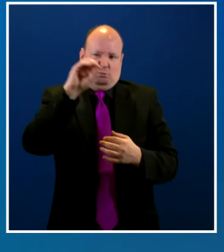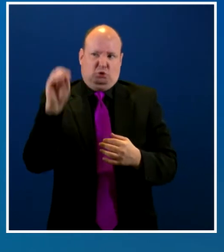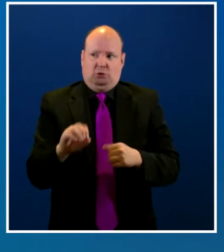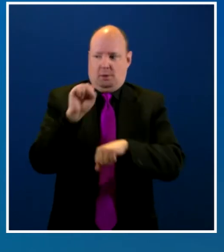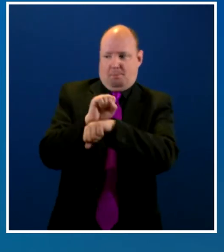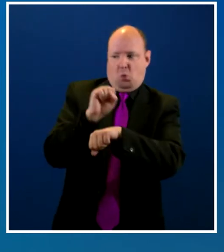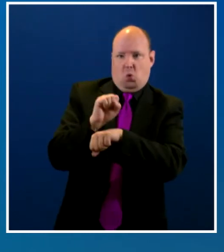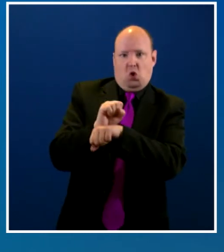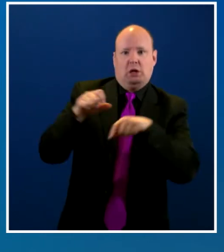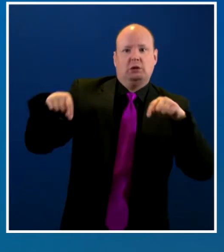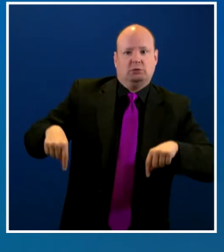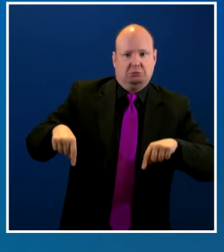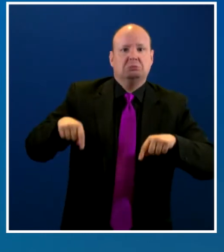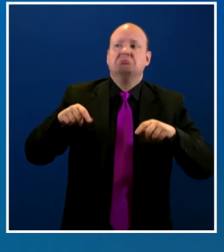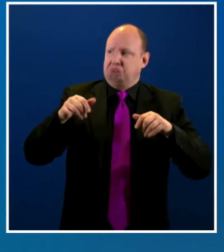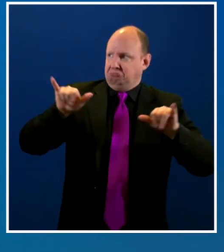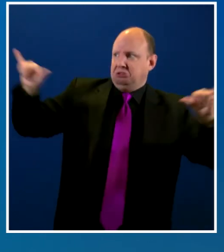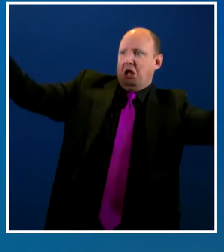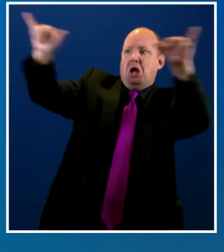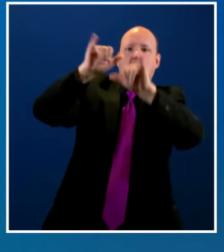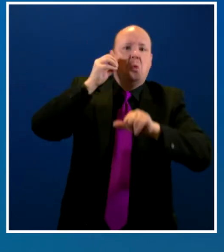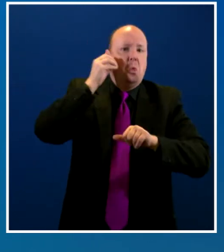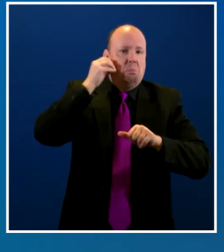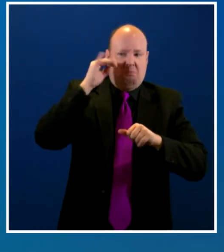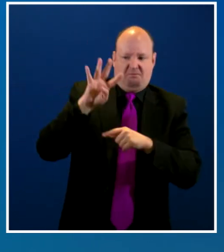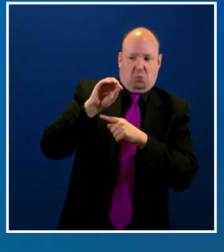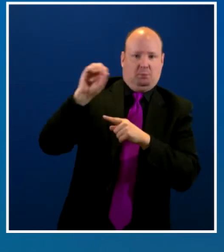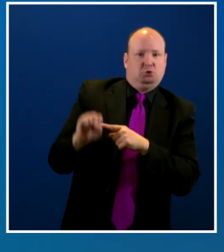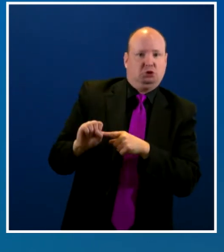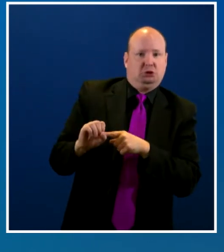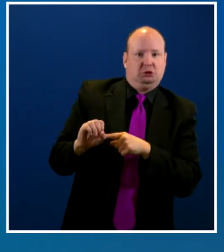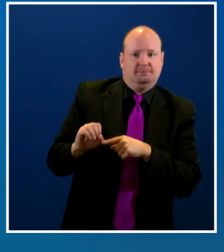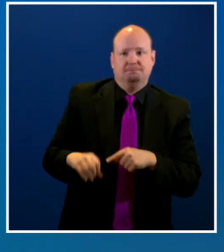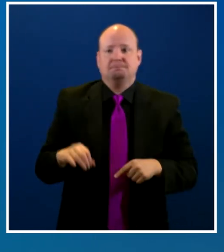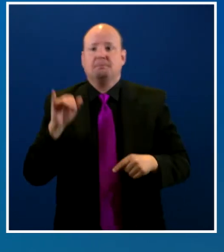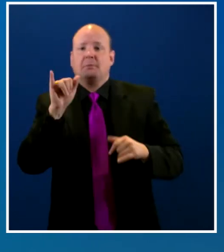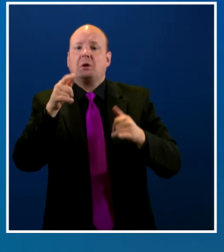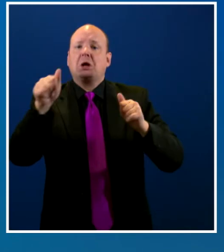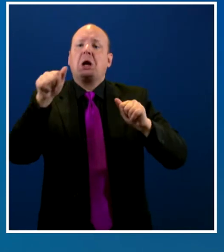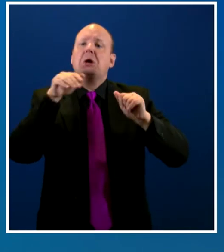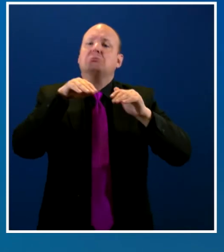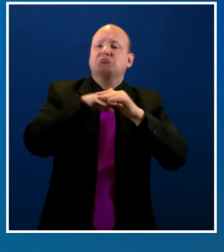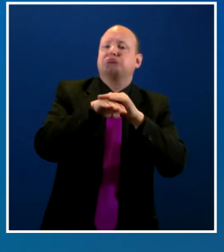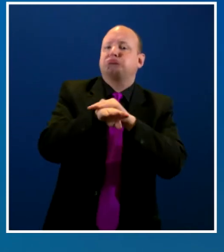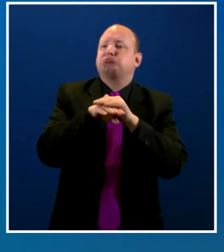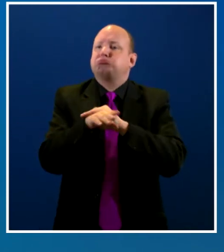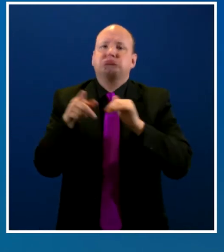home, in person access to most, most city services remains available.